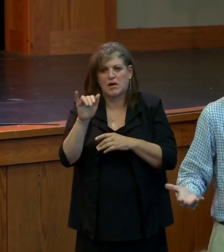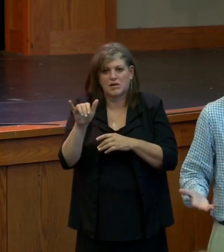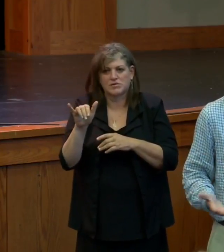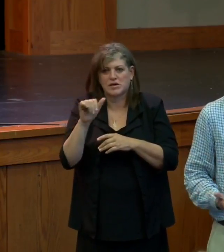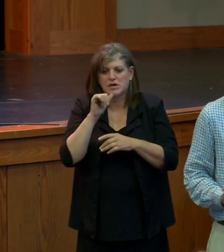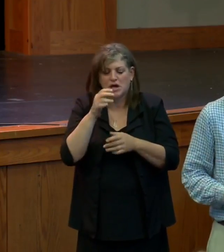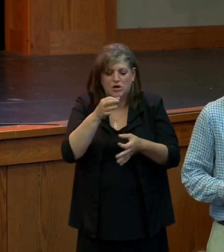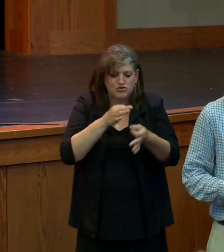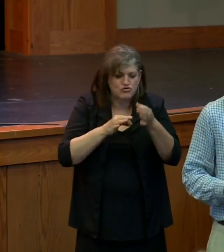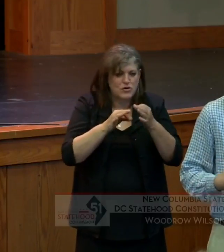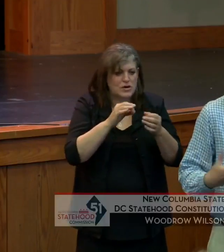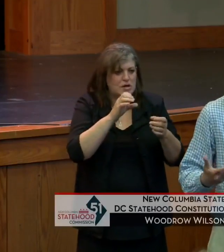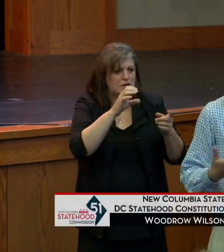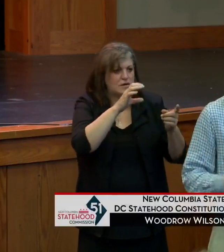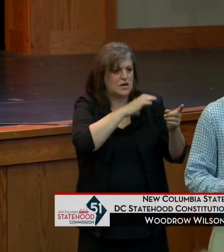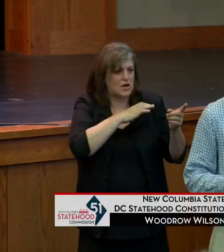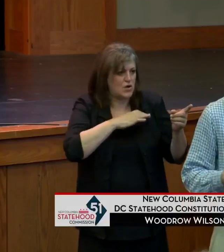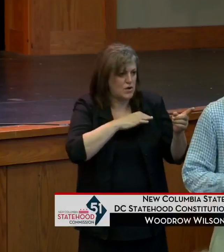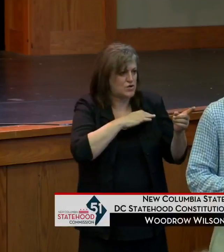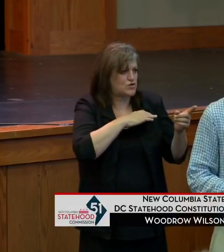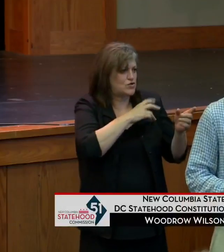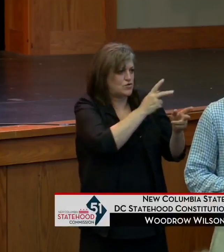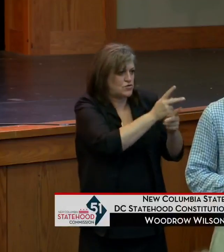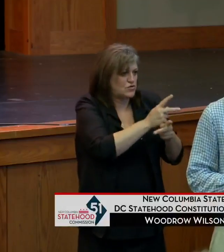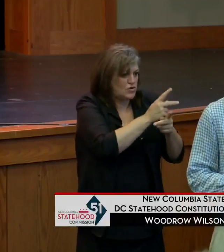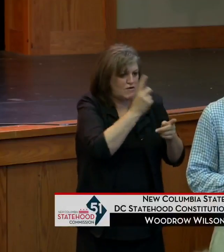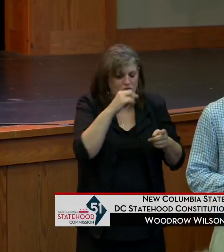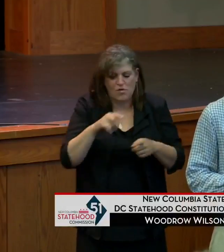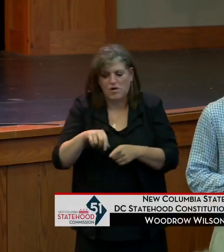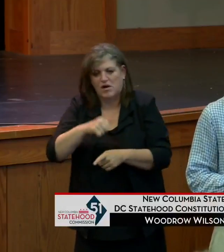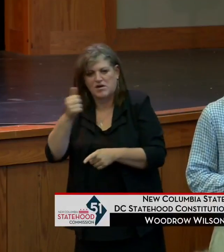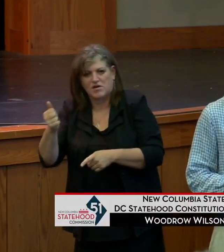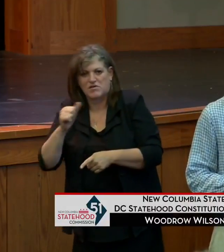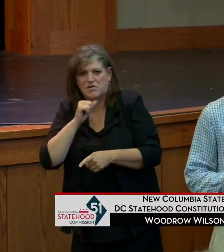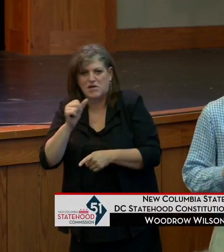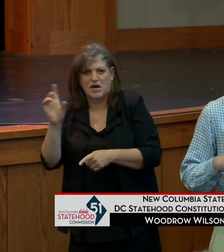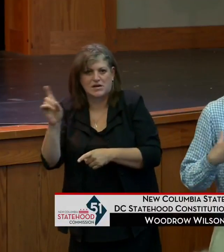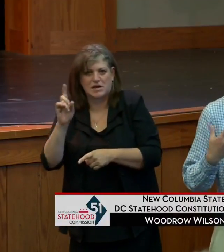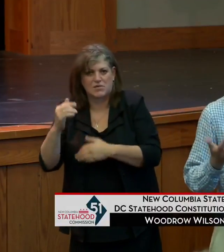CONGRESSIONAL OVERLORDS FOR A DIFFERENT UN-DEMOCRATIC PROCESS.